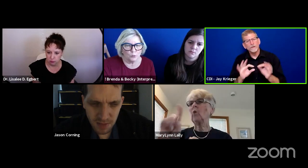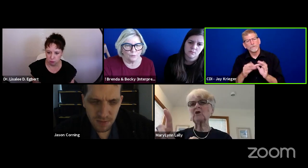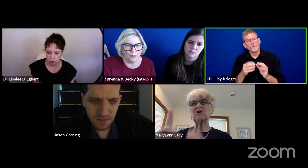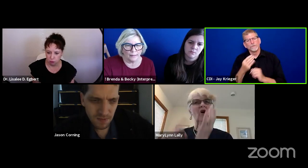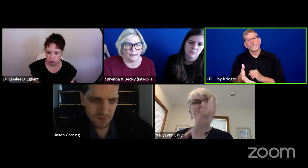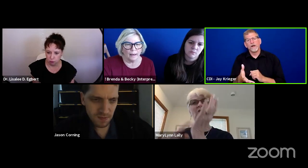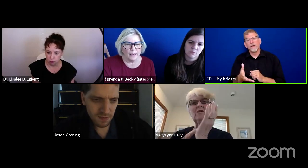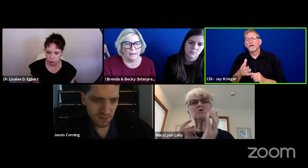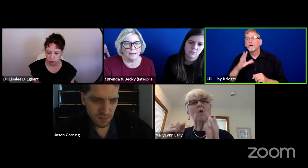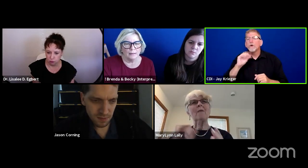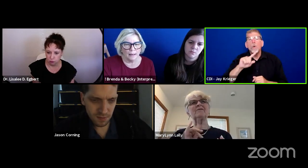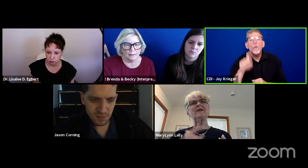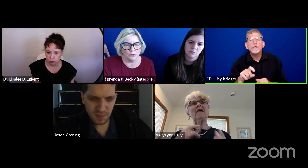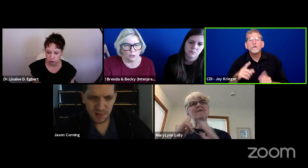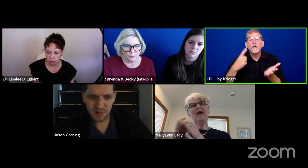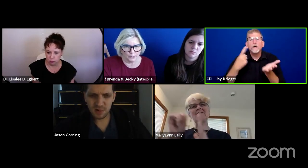provide an interpreter.